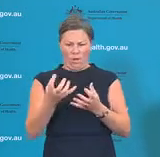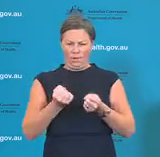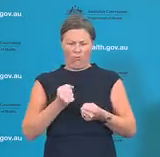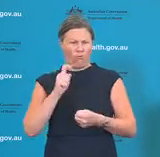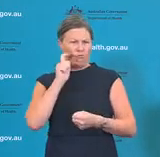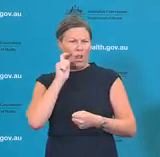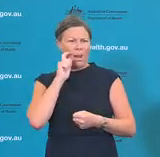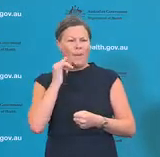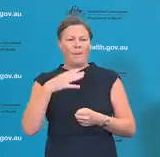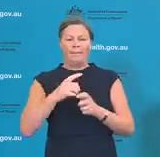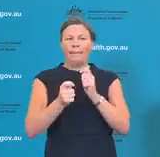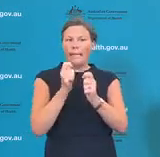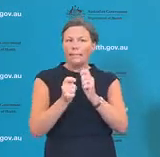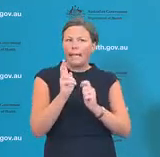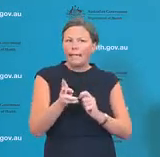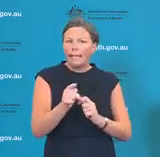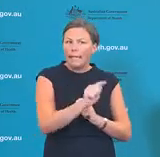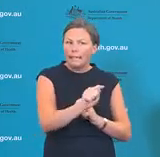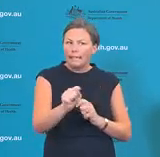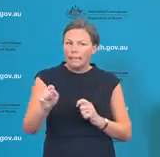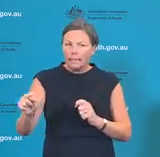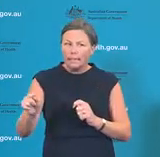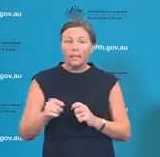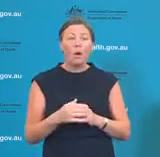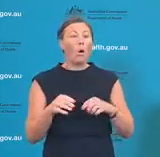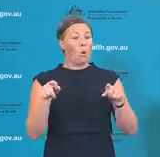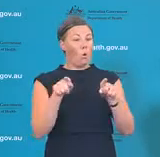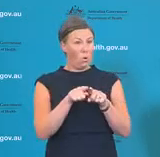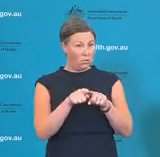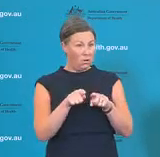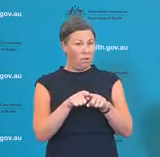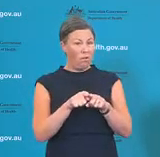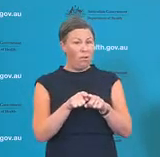on that, with regards to the health worker who didn't initially know that